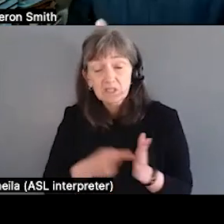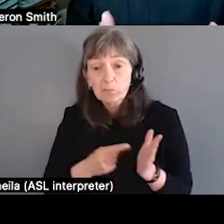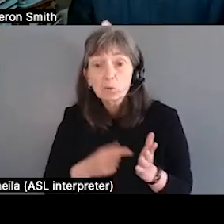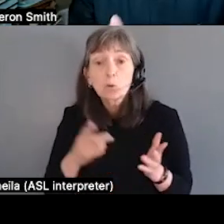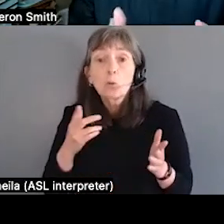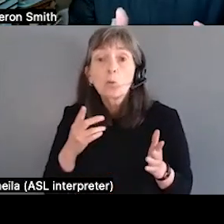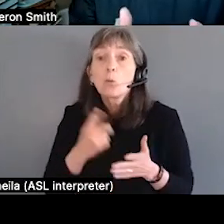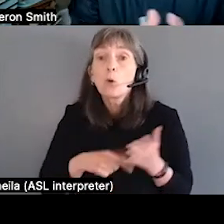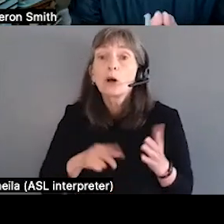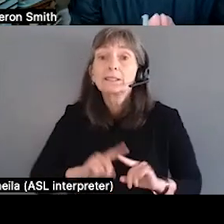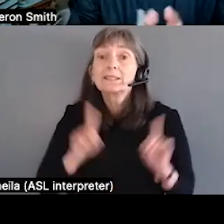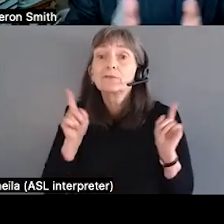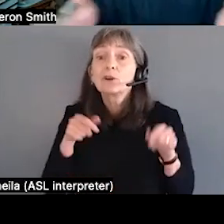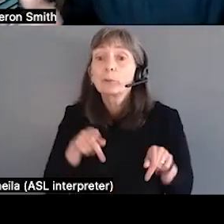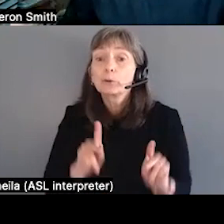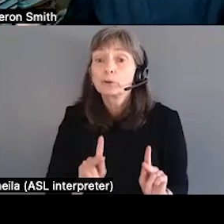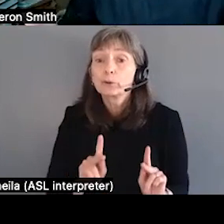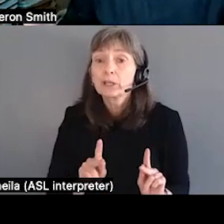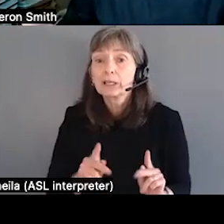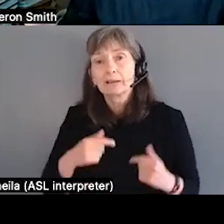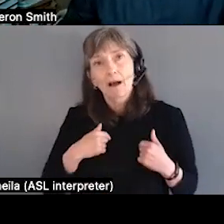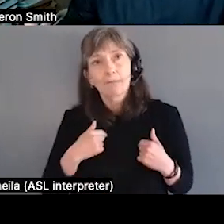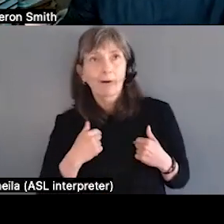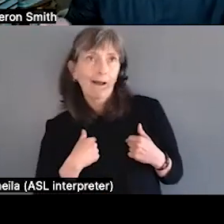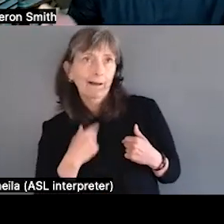see opportunities from my point of view, but I think the book trade is far broader than that.